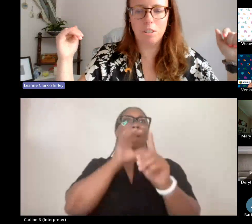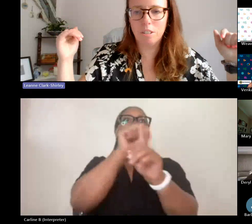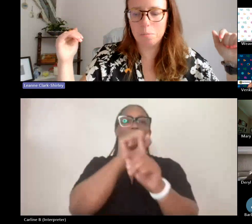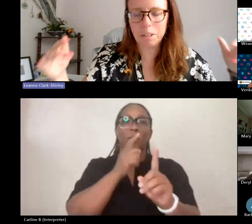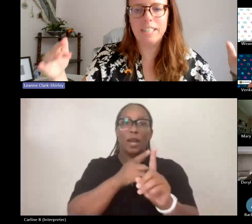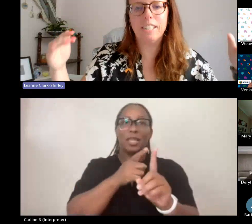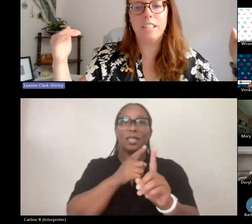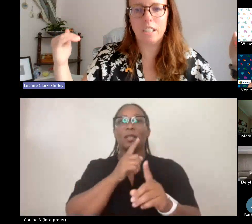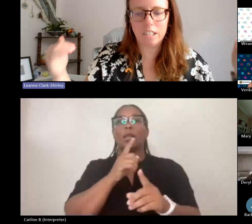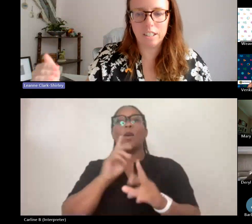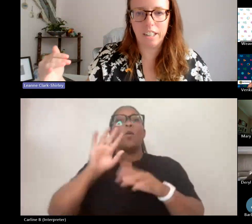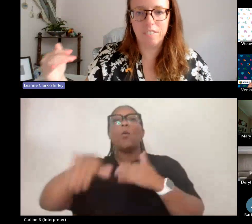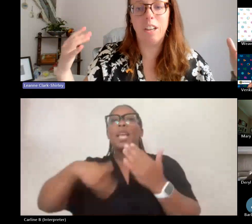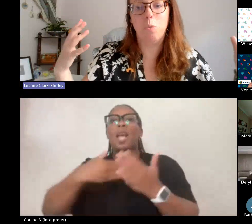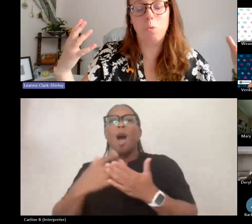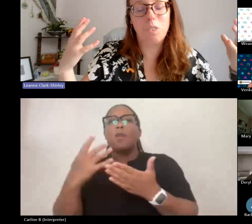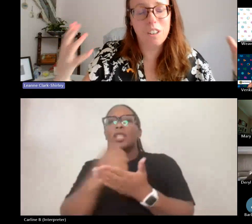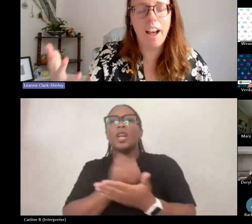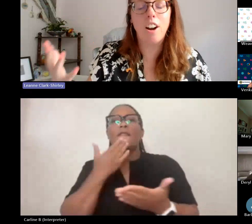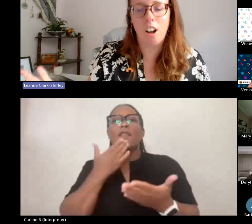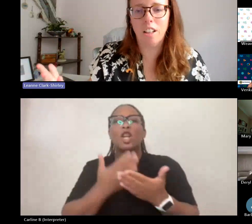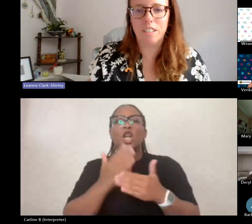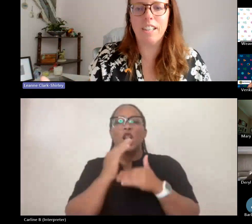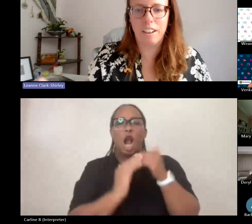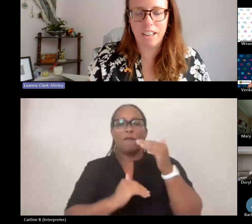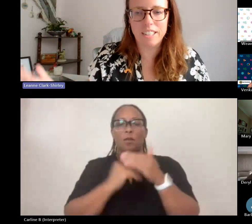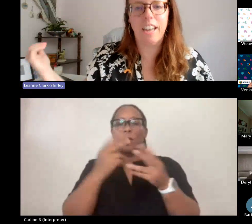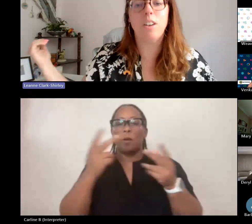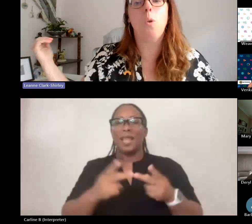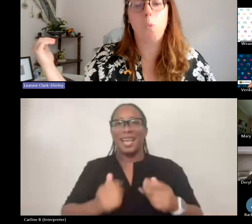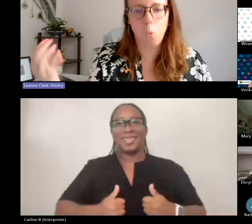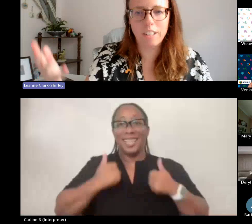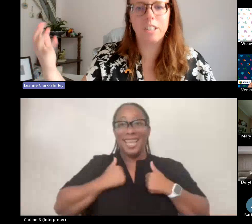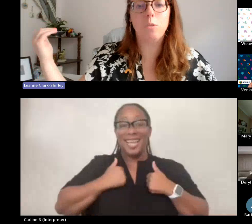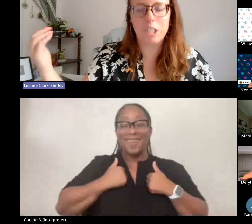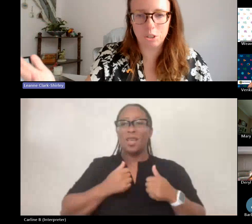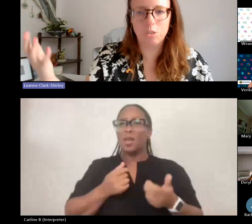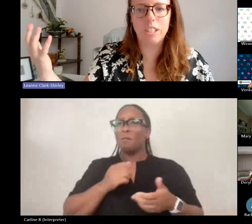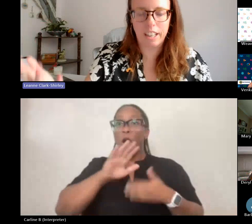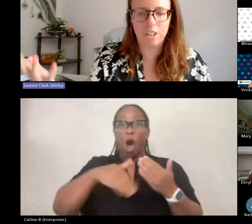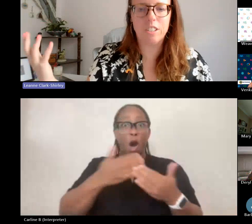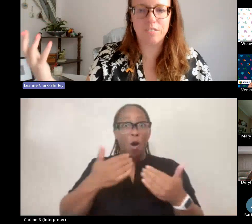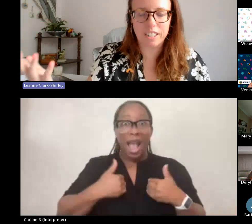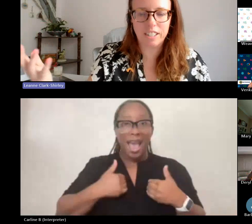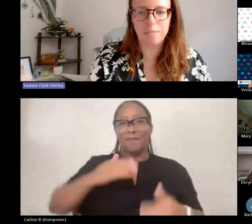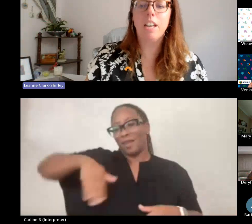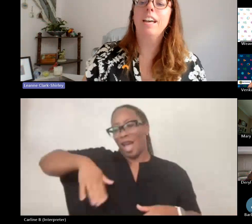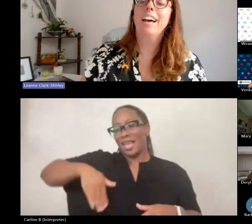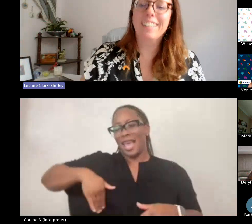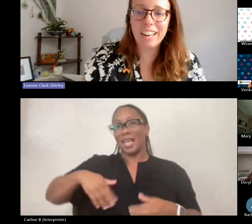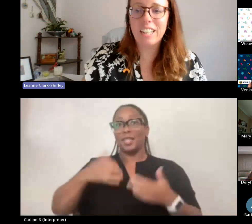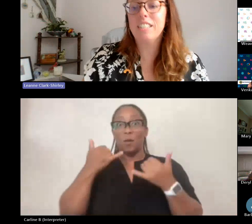comfortable places to live, and not all of us have that yet. What can we do together to fix it?